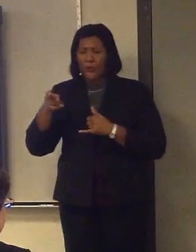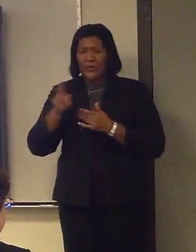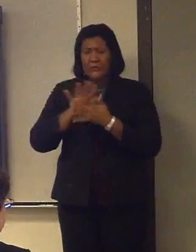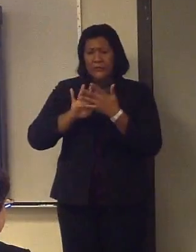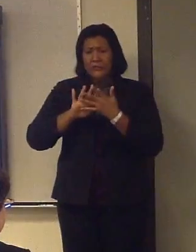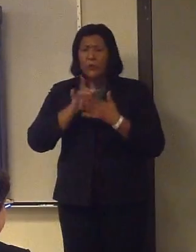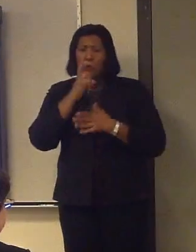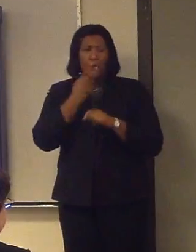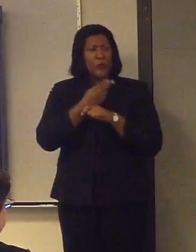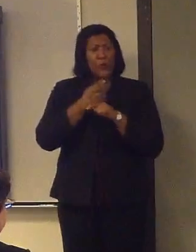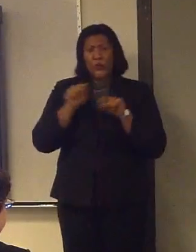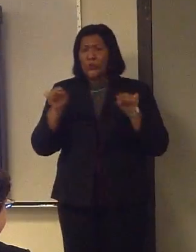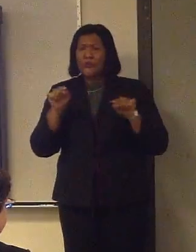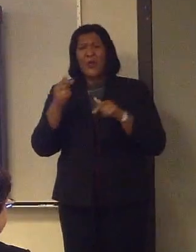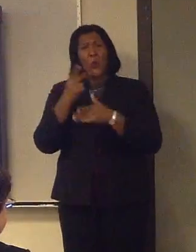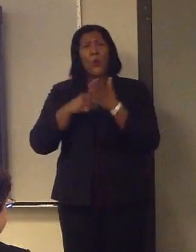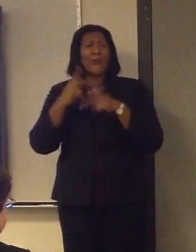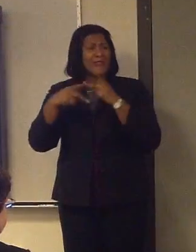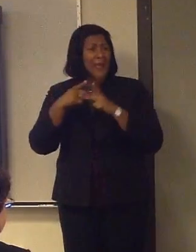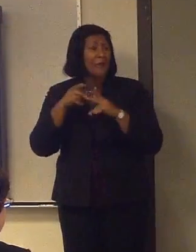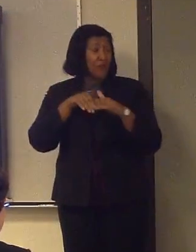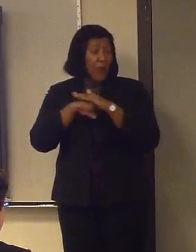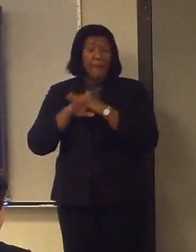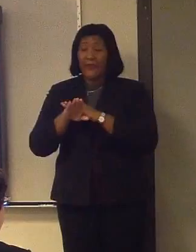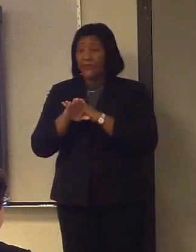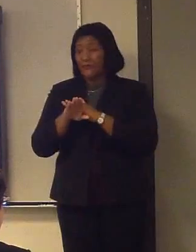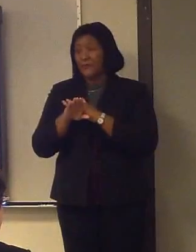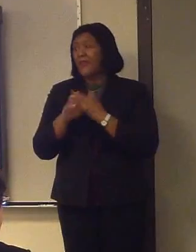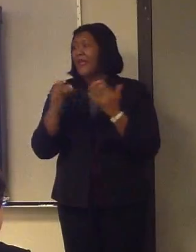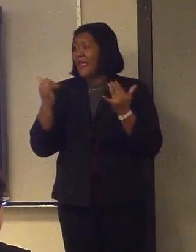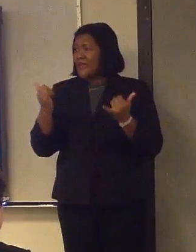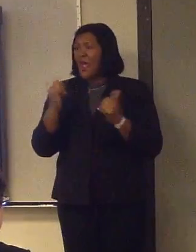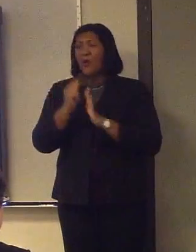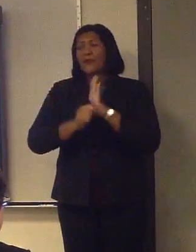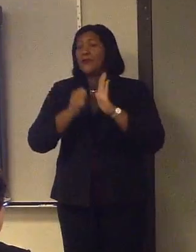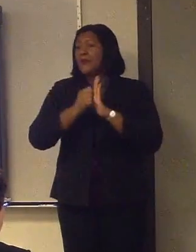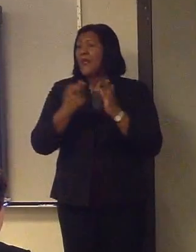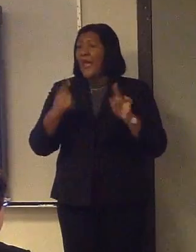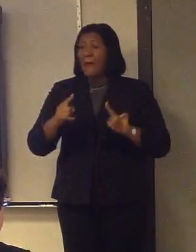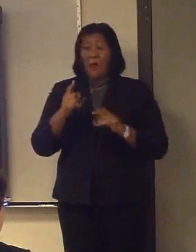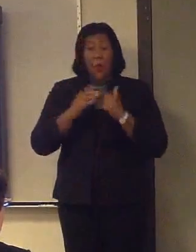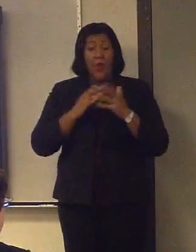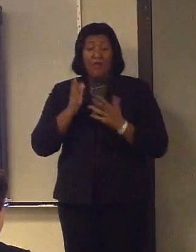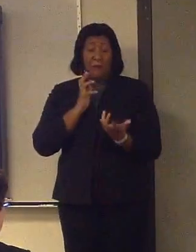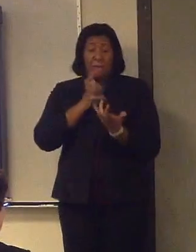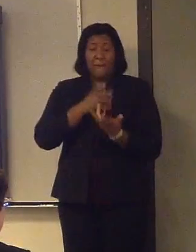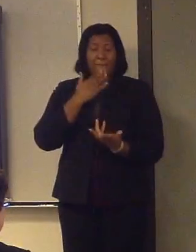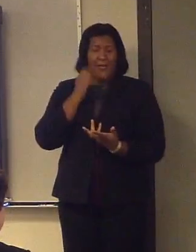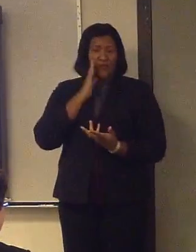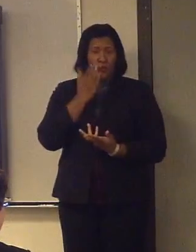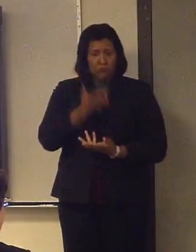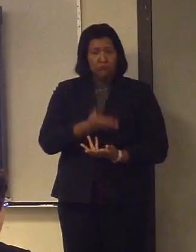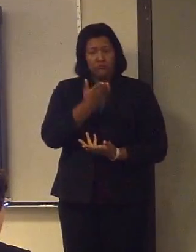uses what accommodation. We've reached the age where whatever works best for you is the